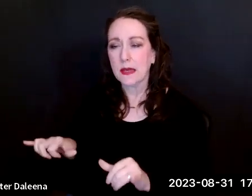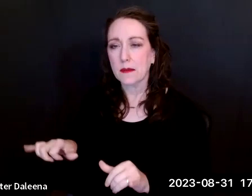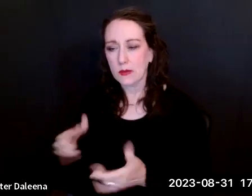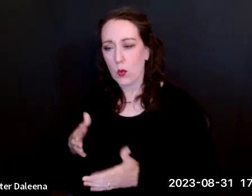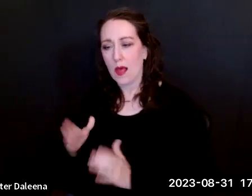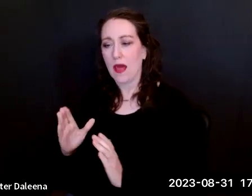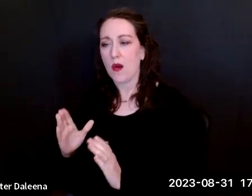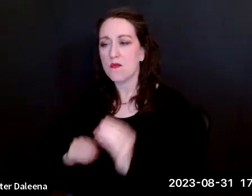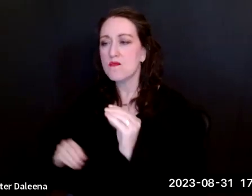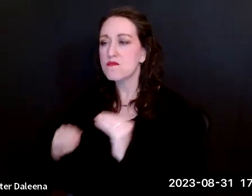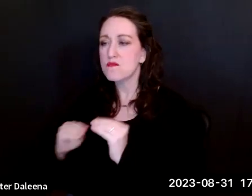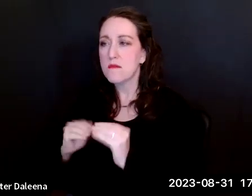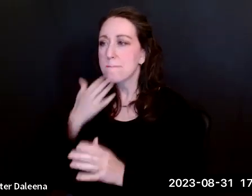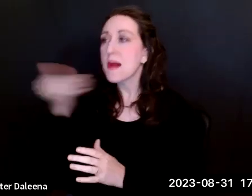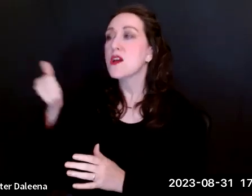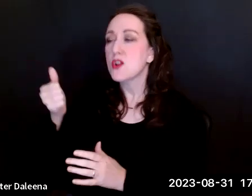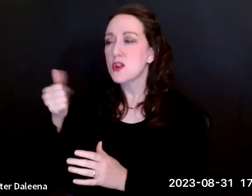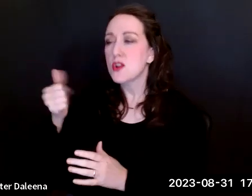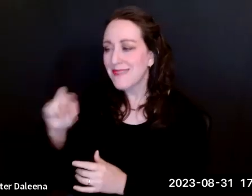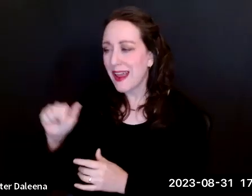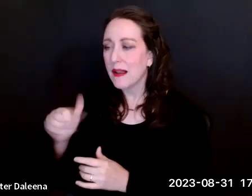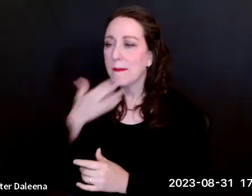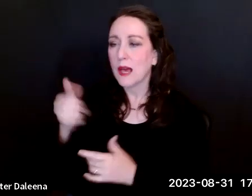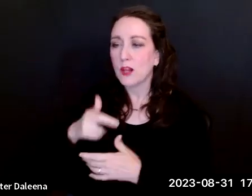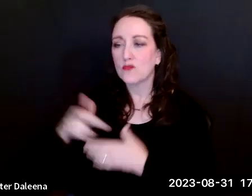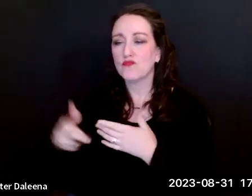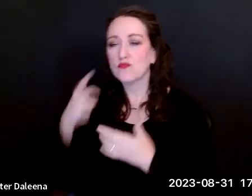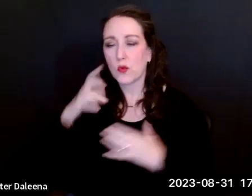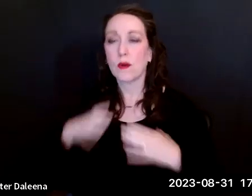have better better data and better outcomes for our customers so those are the processes